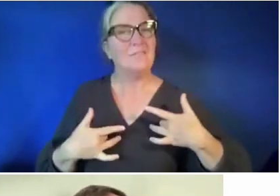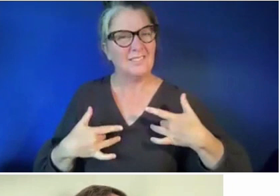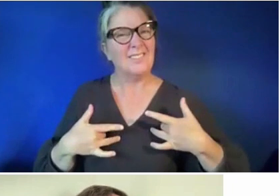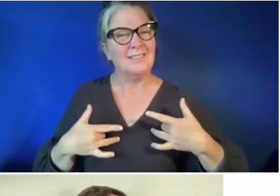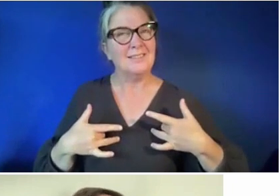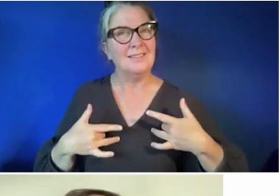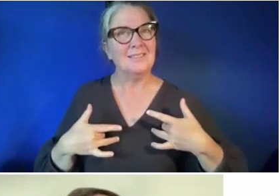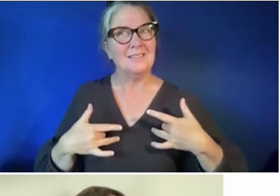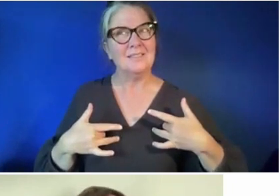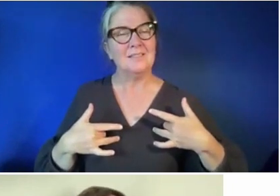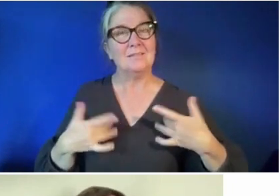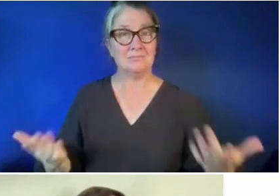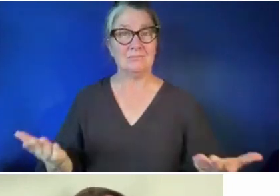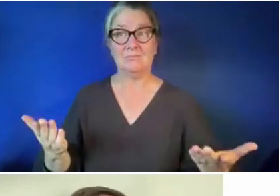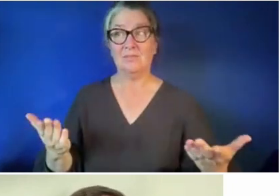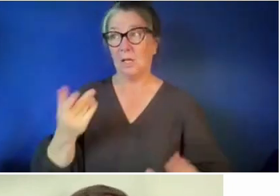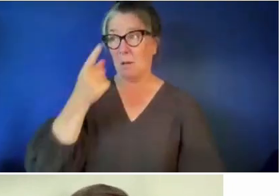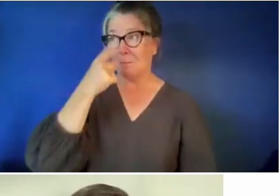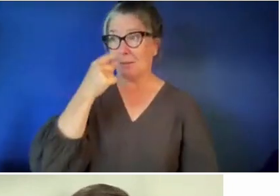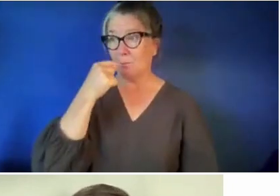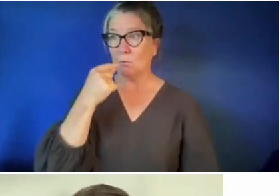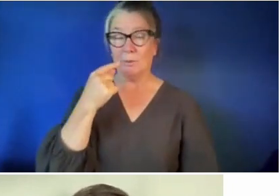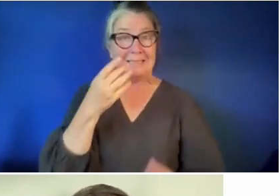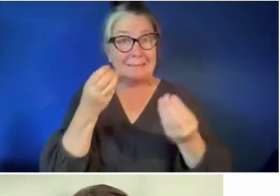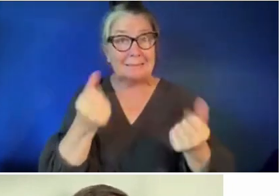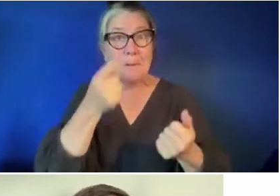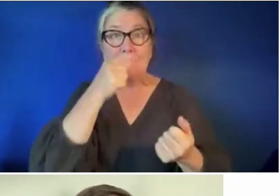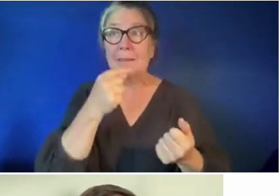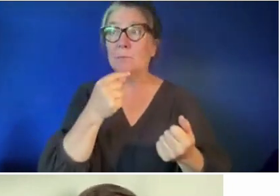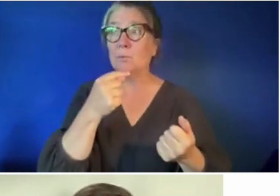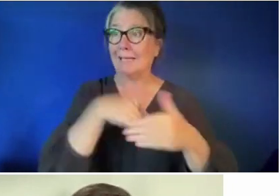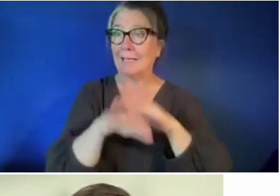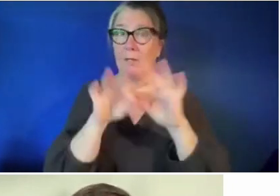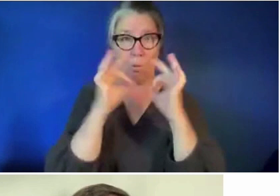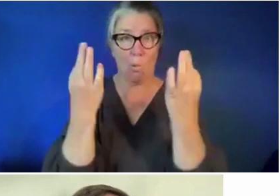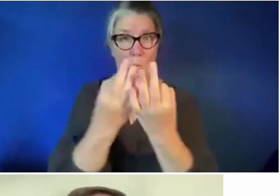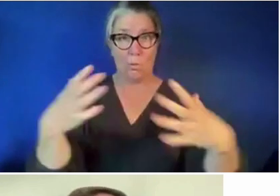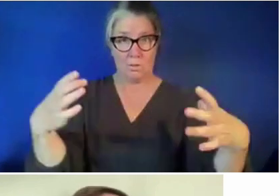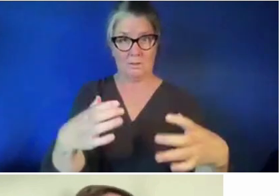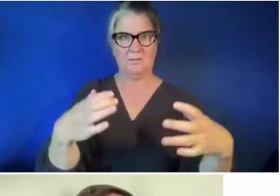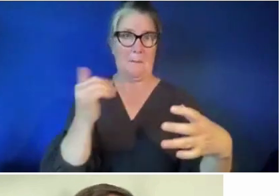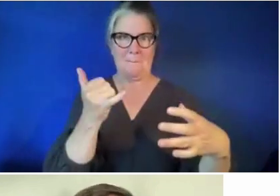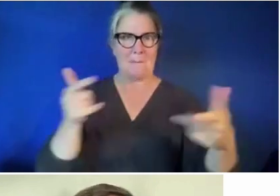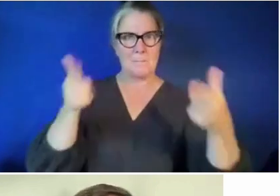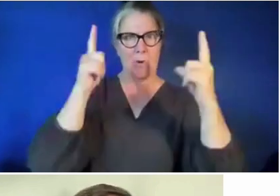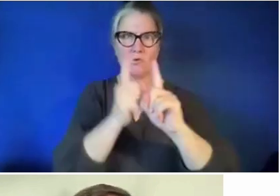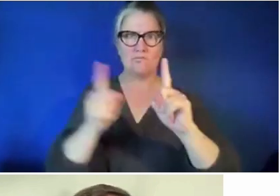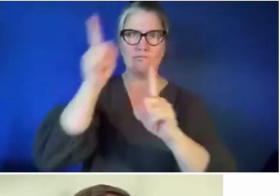that even people who've got particular responsibilities in the organisation also have a life outside it and they're similarly trying to find the balance.